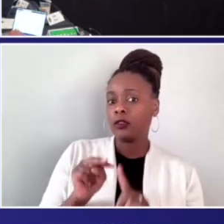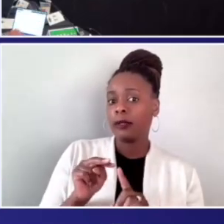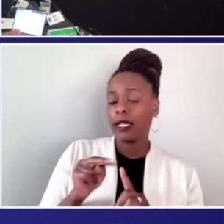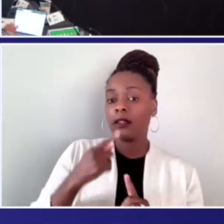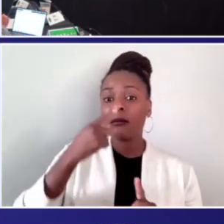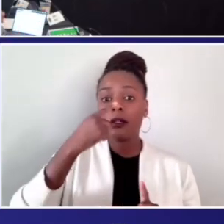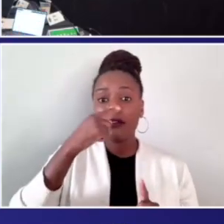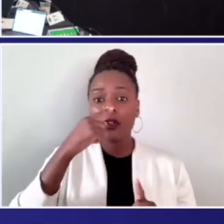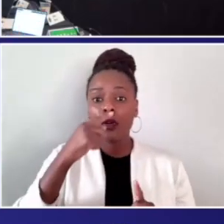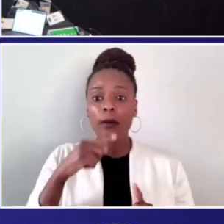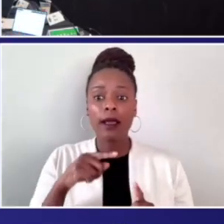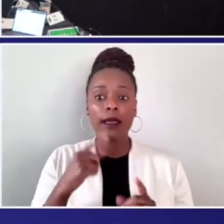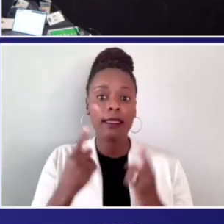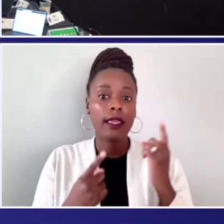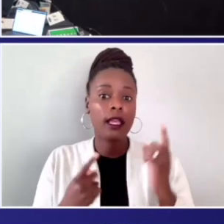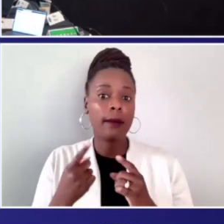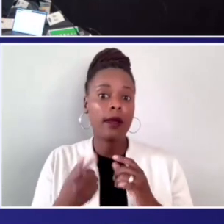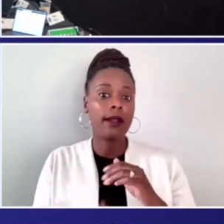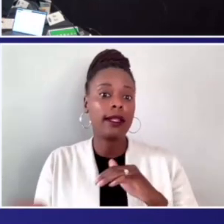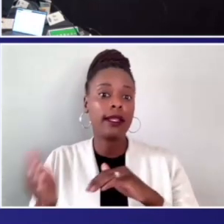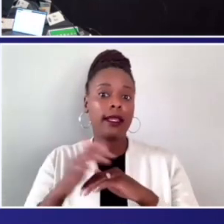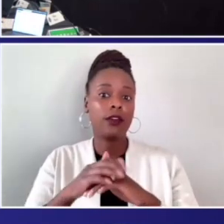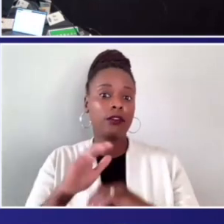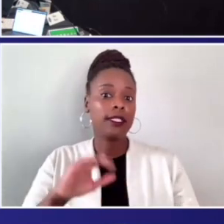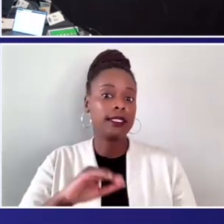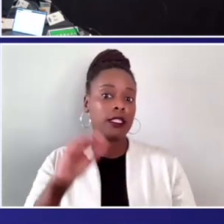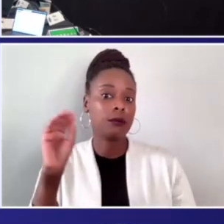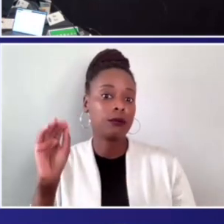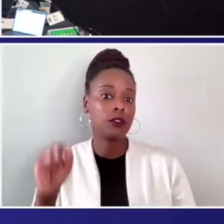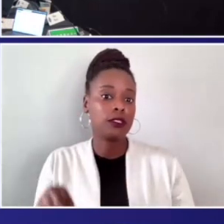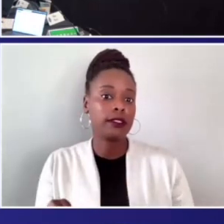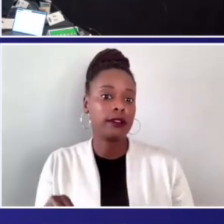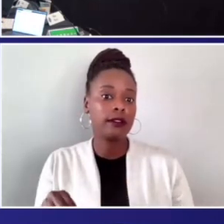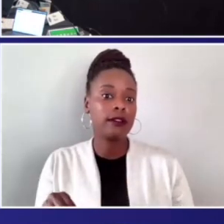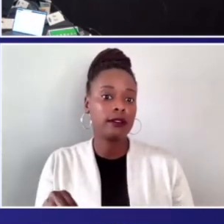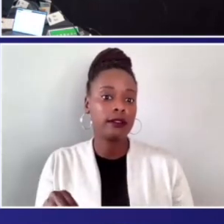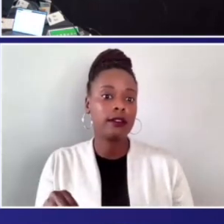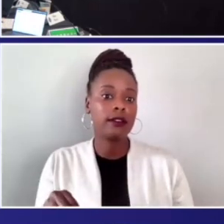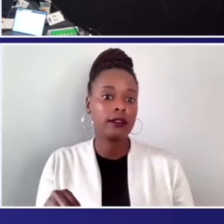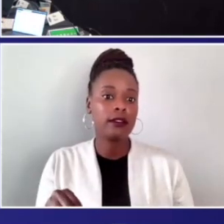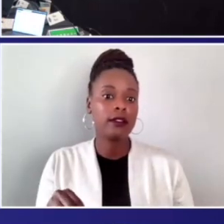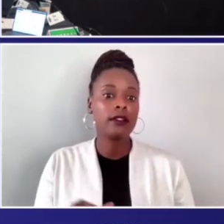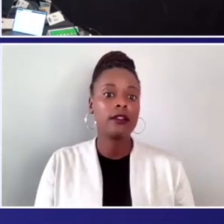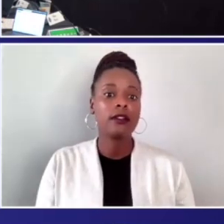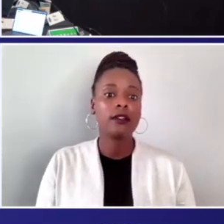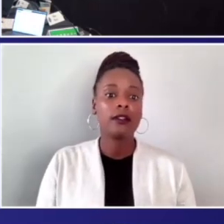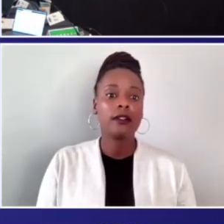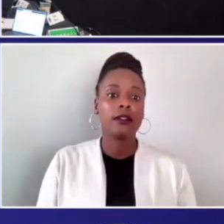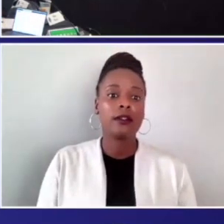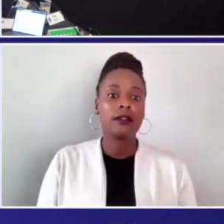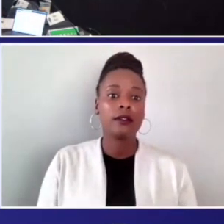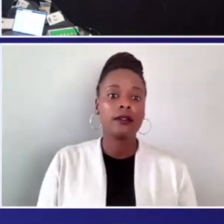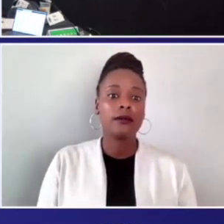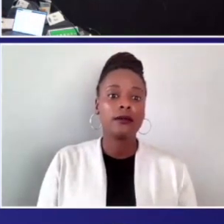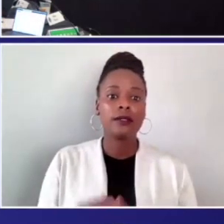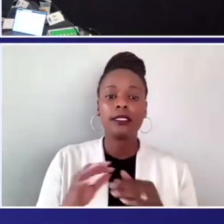increase in the percentage. Am I on the right spot? Yes. Okay. So it says for the purposes of